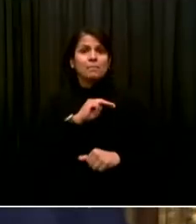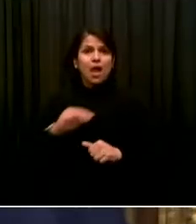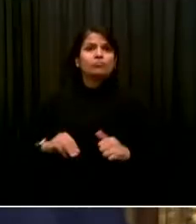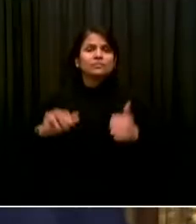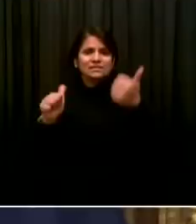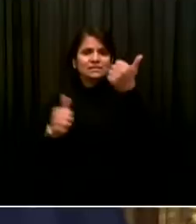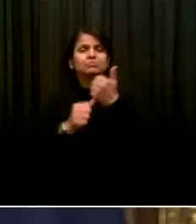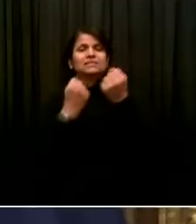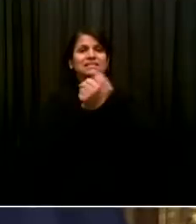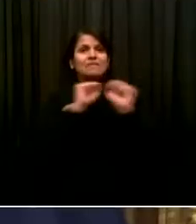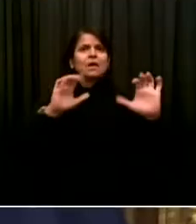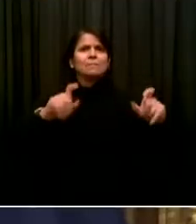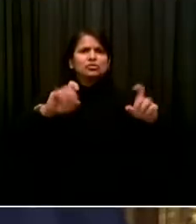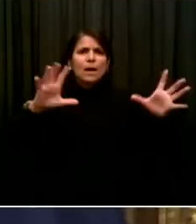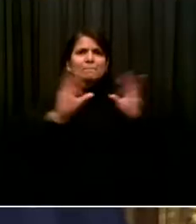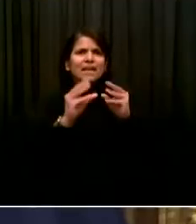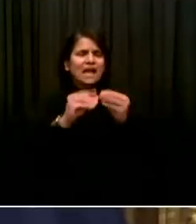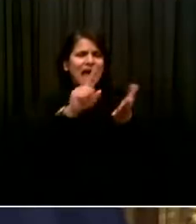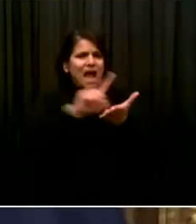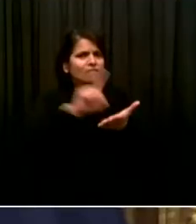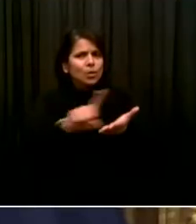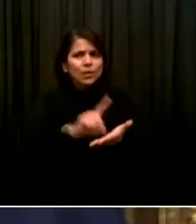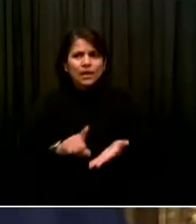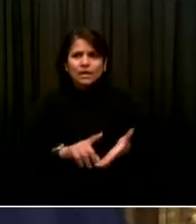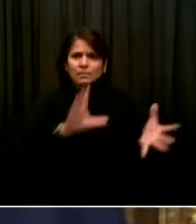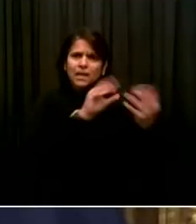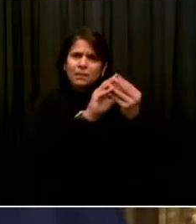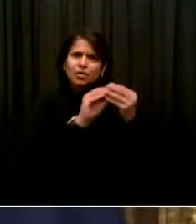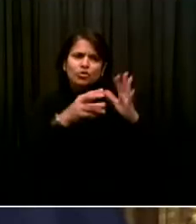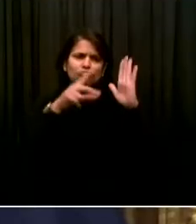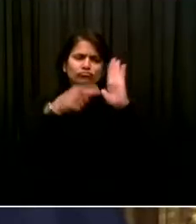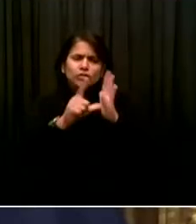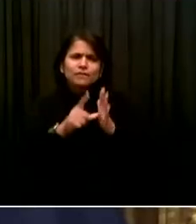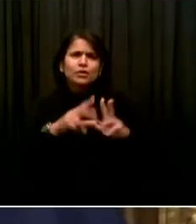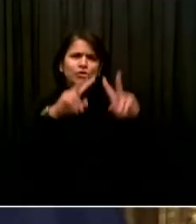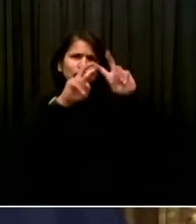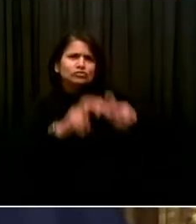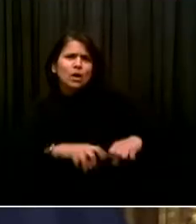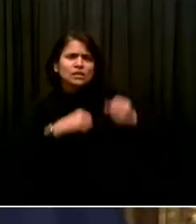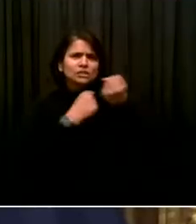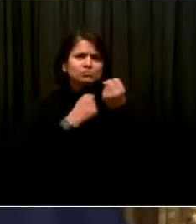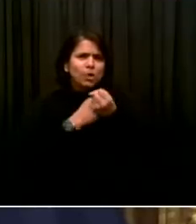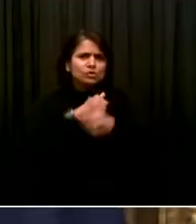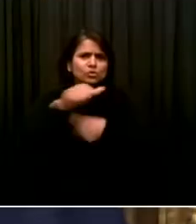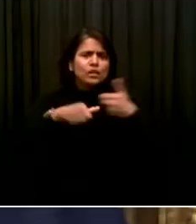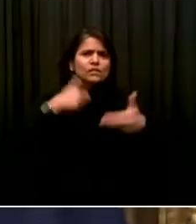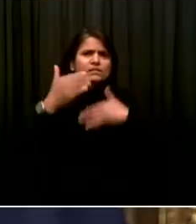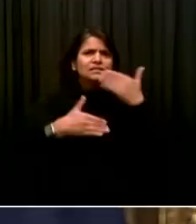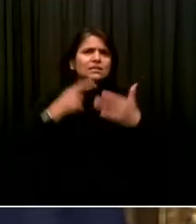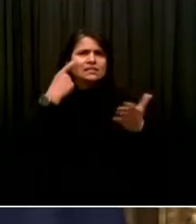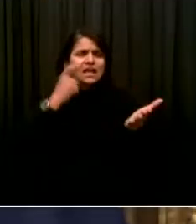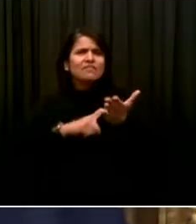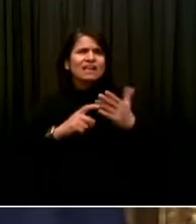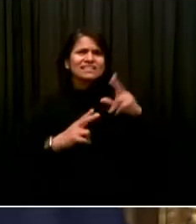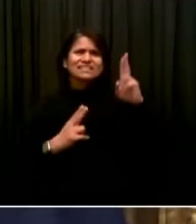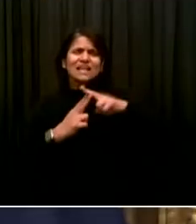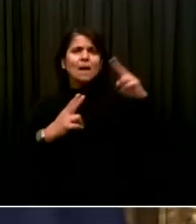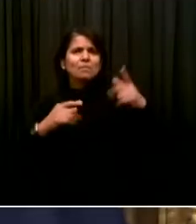AND THE POLICE COMMISSIONER TO REVIEW ISSUES FROM THE PREVIUSO WEEK, HIGHLIGHT NEEDS ANDID ENTIFY THE